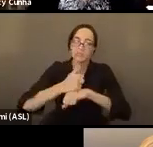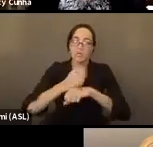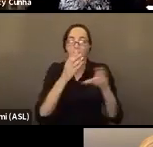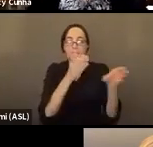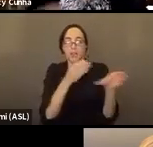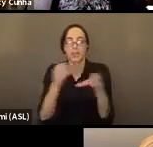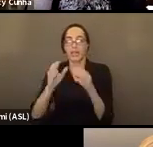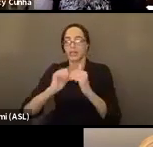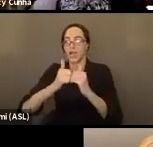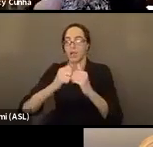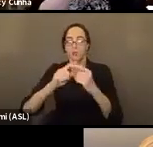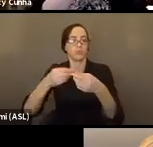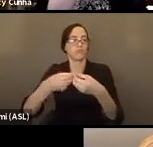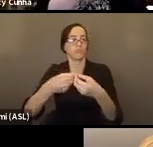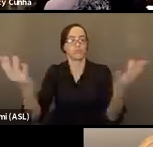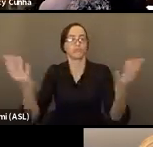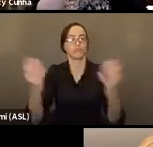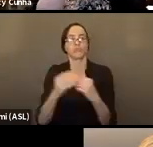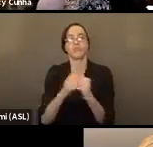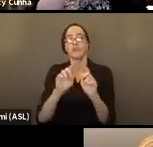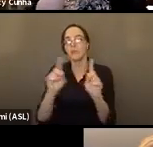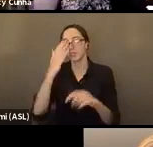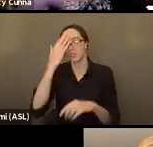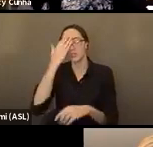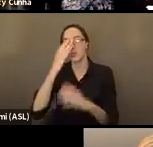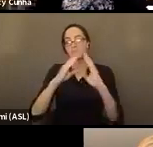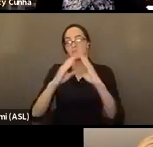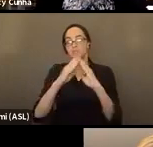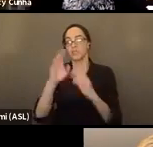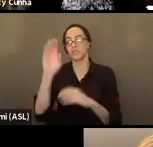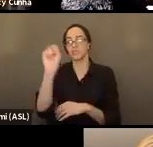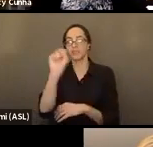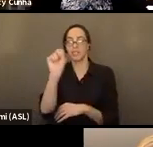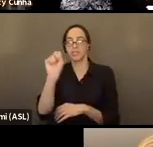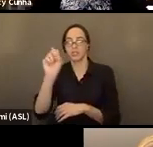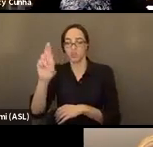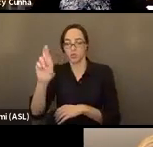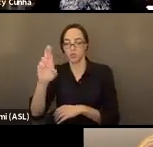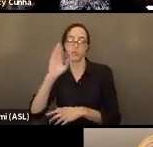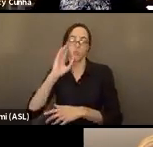but i know the city of santa rosa is gonna put together some materials some outreach materials